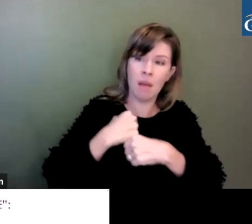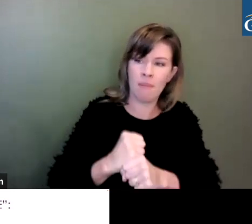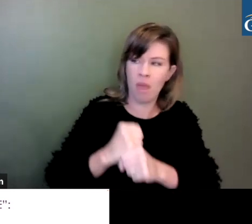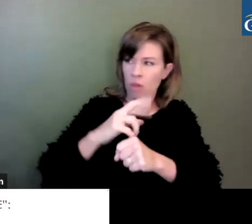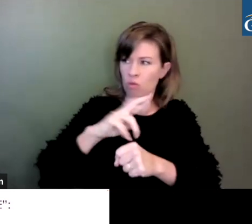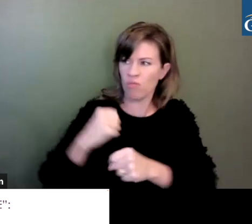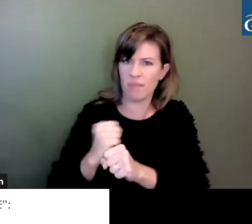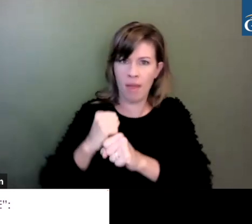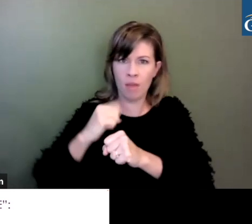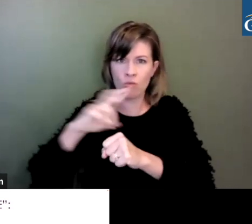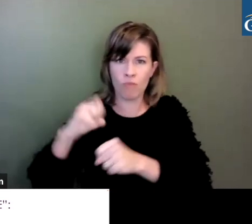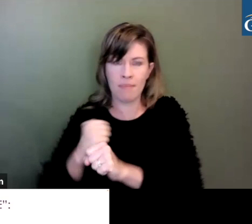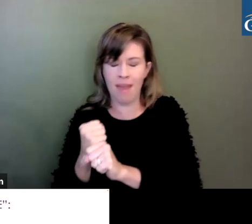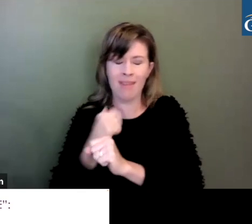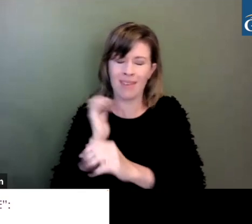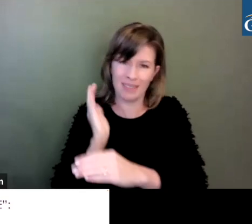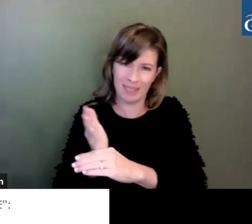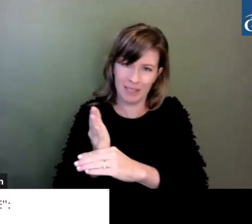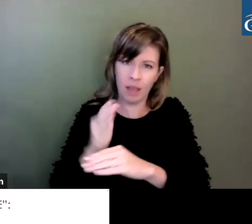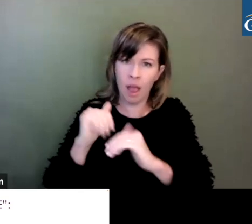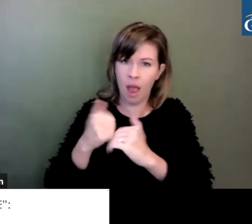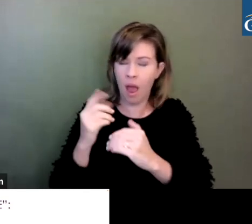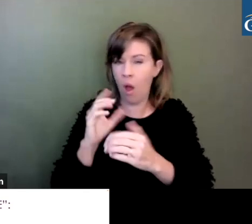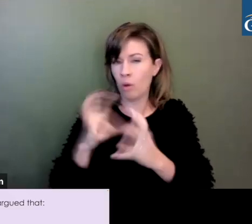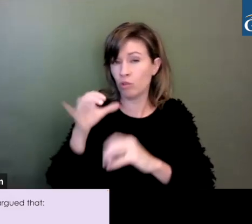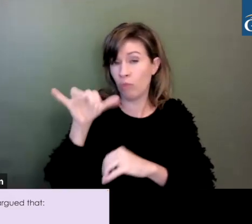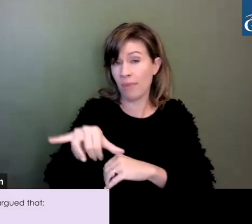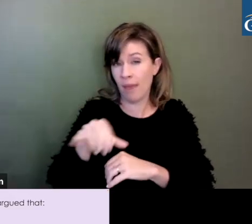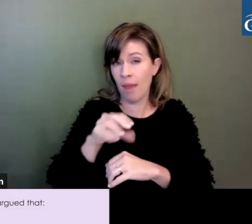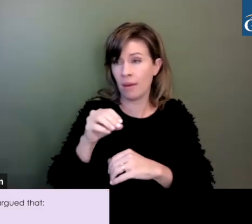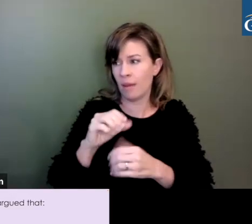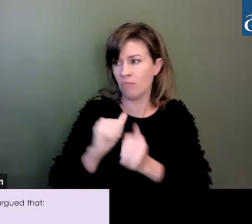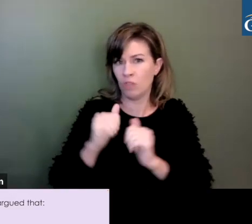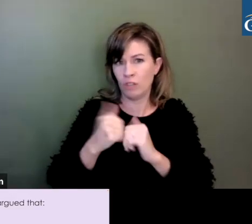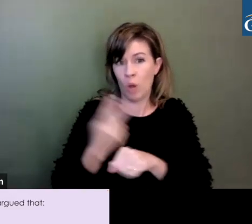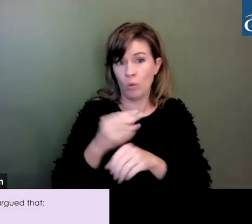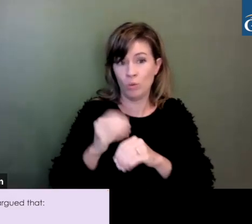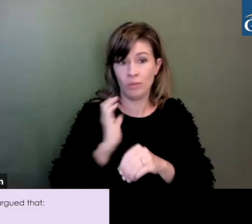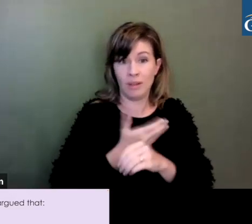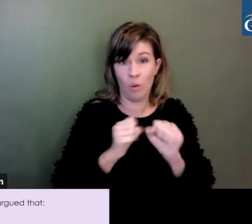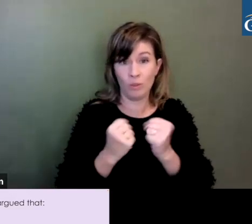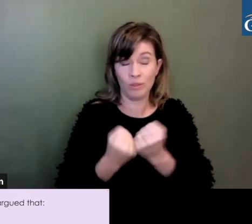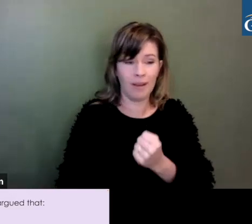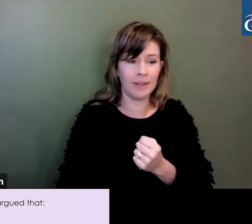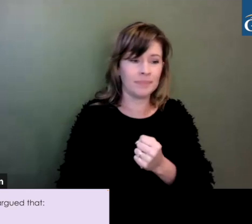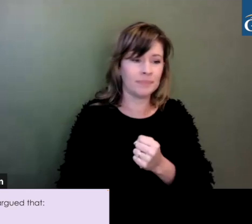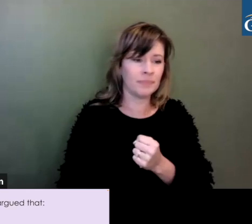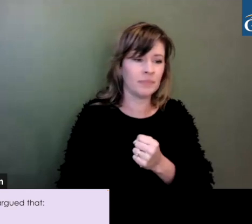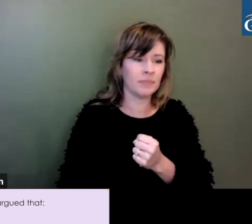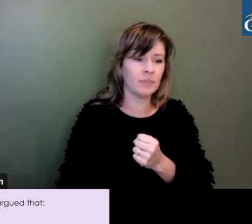and over? And so utilize within our society. So if we come back to this question of scientific